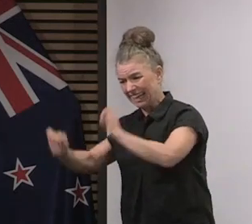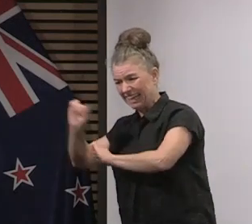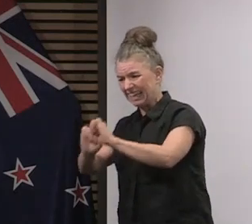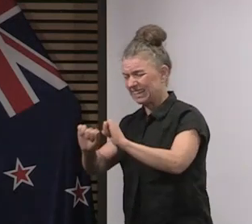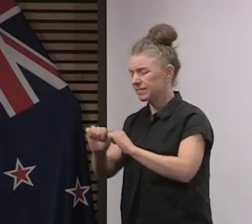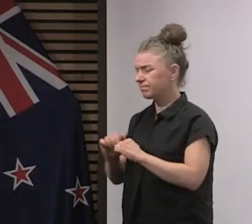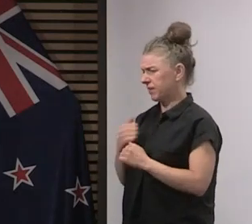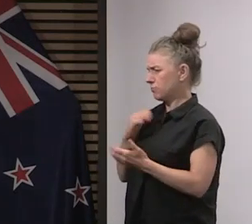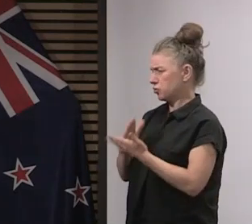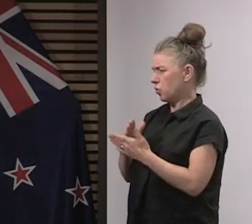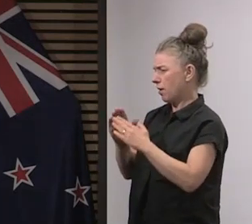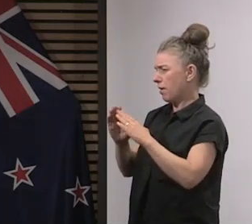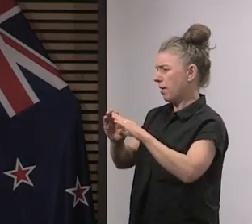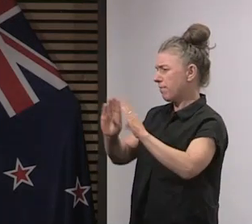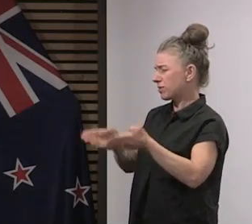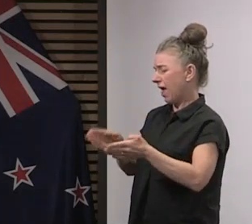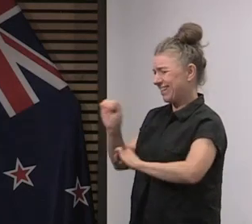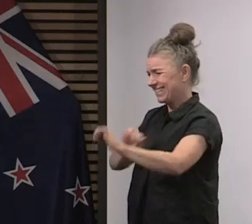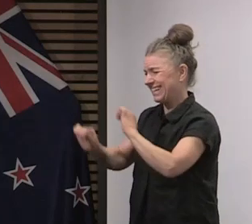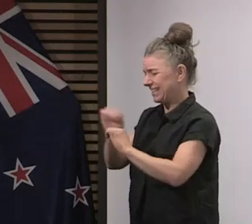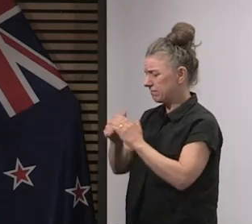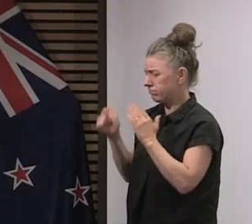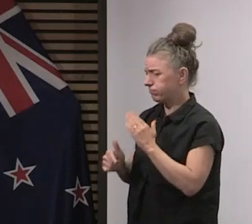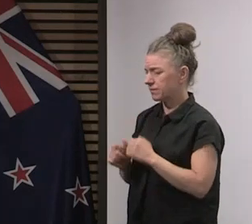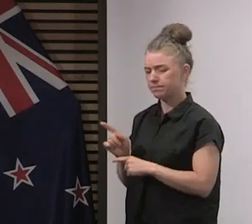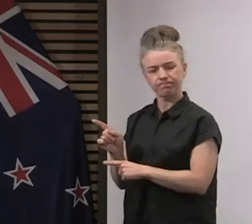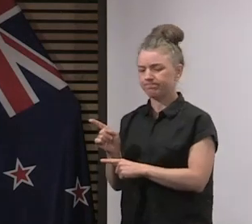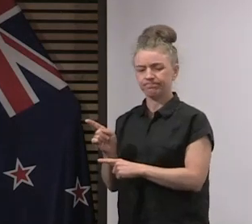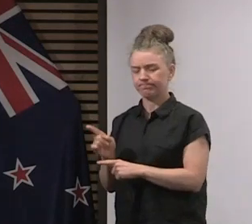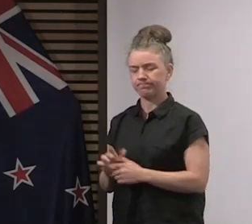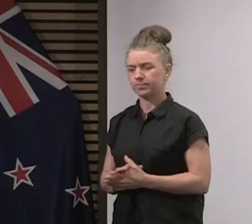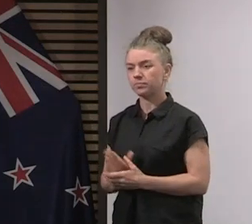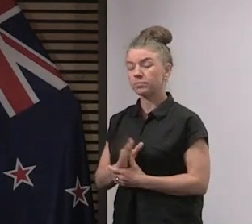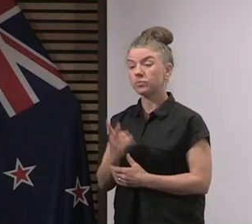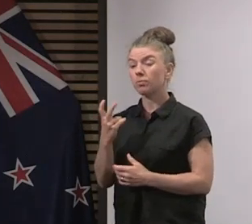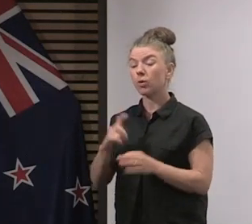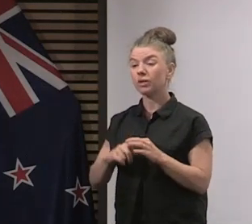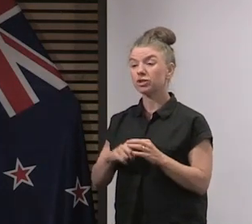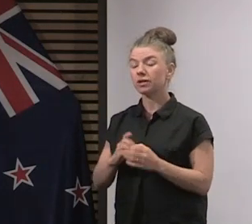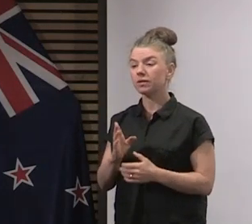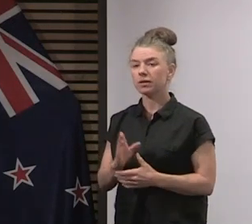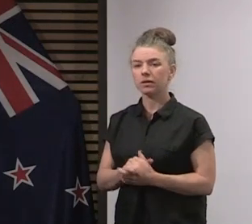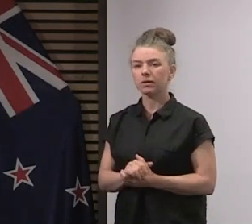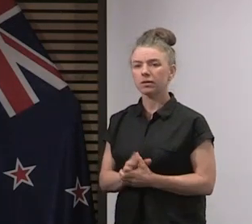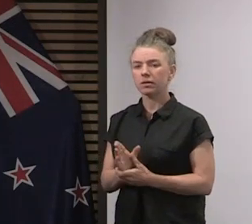precautions just in case, should we be cleaning it down and... ? I expect